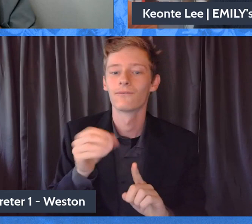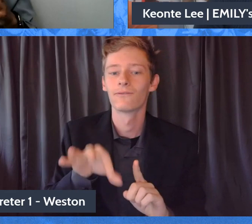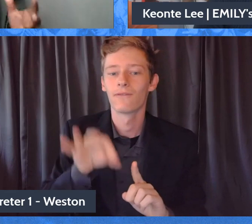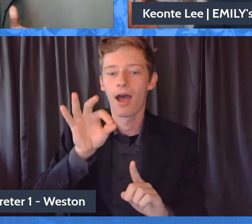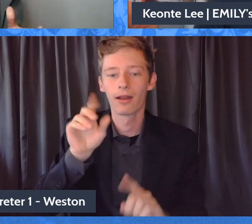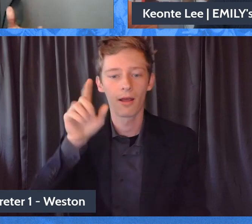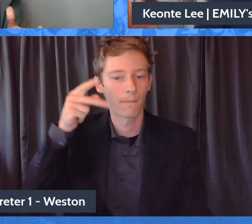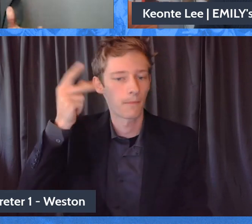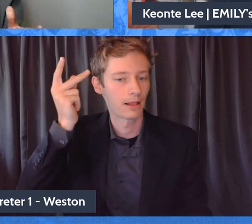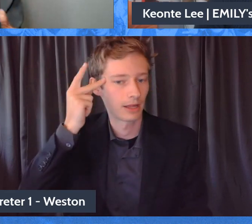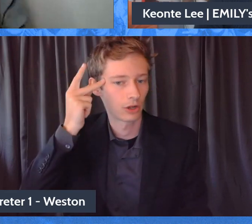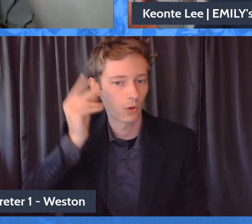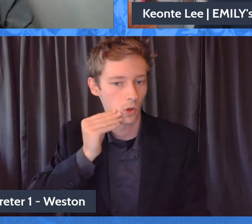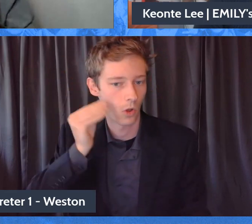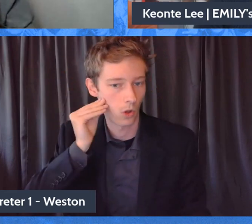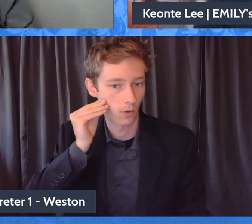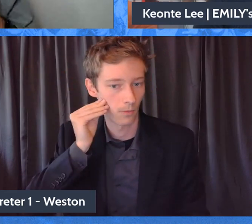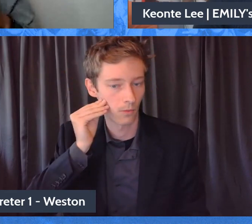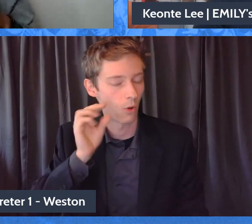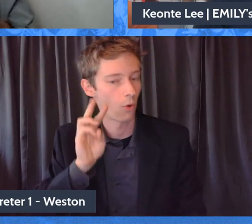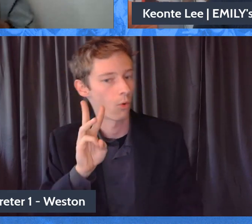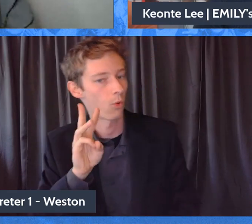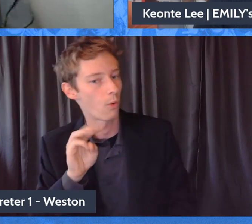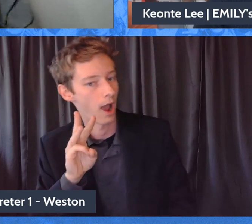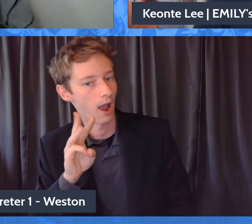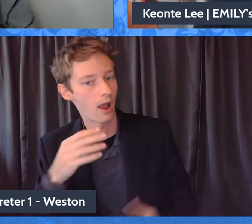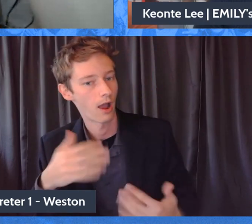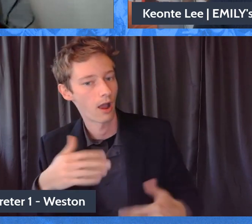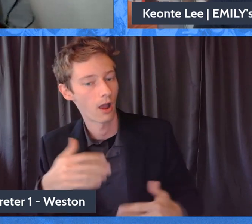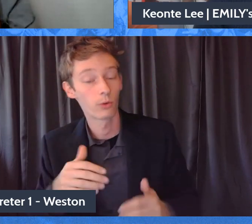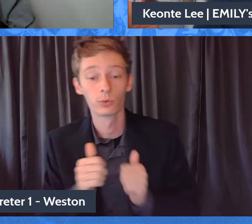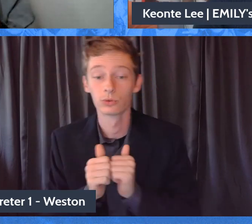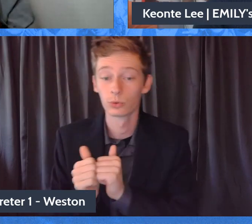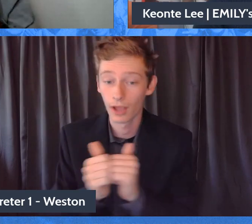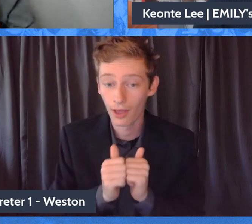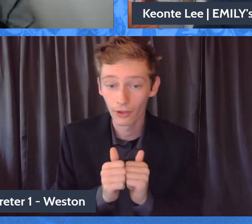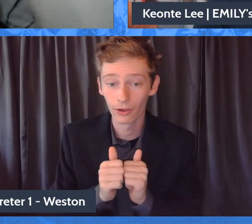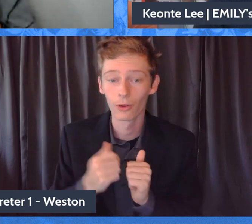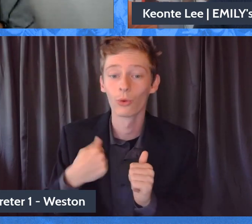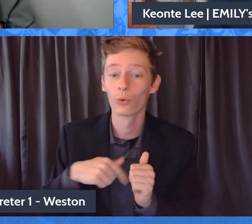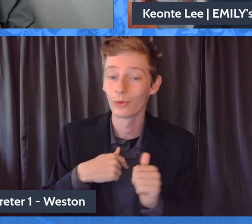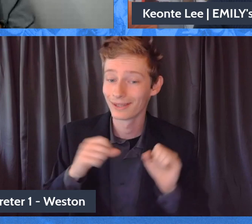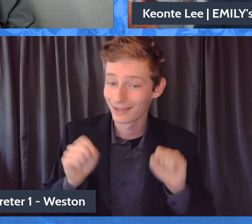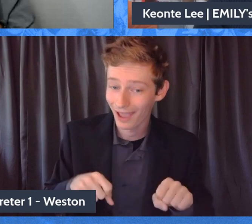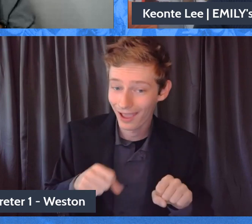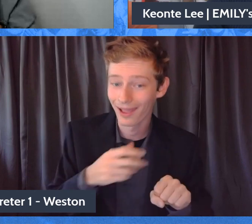Where together we can and we'll build power to improve the lives of our children and our communities.